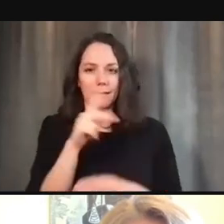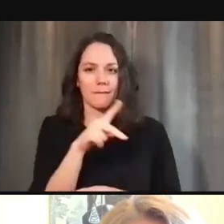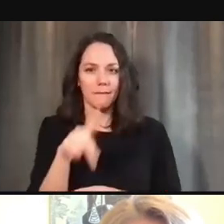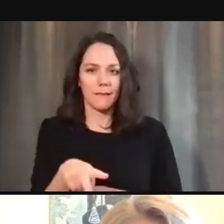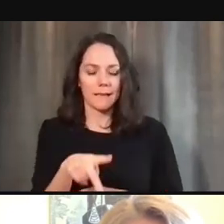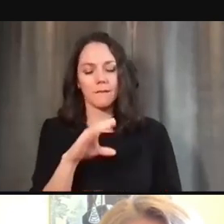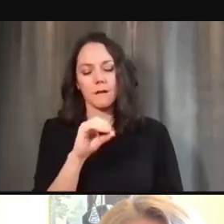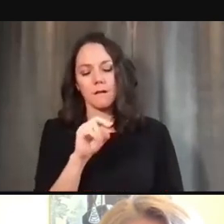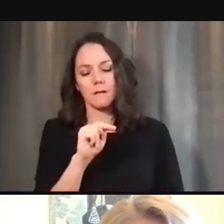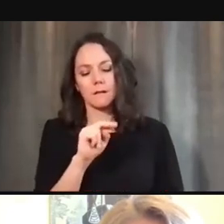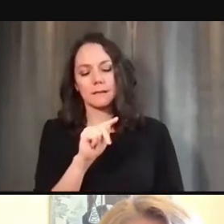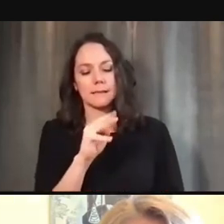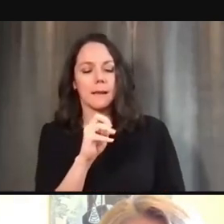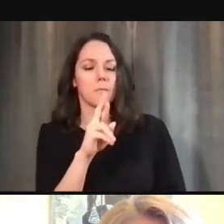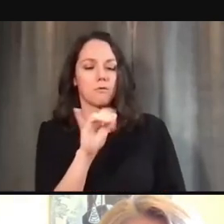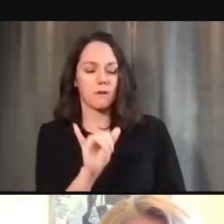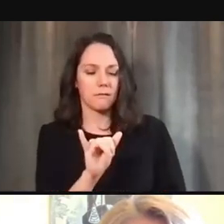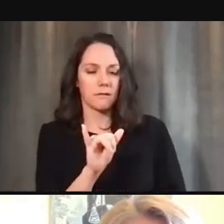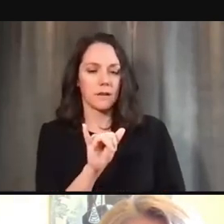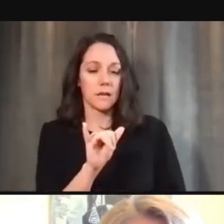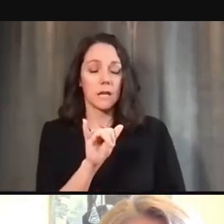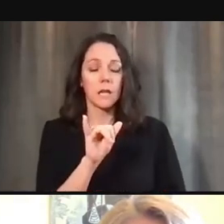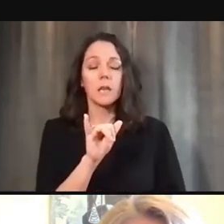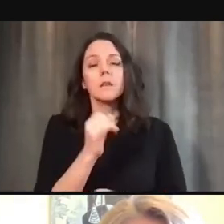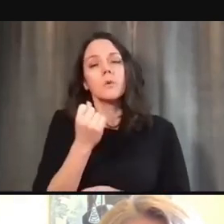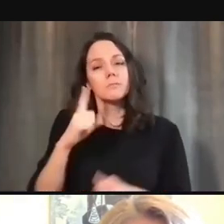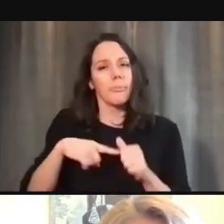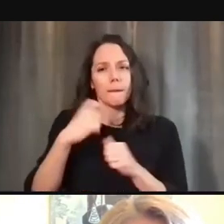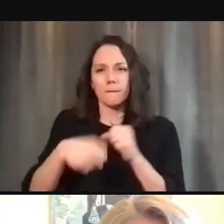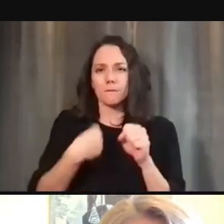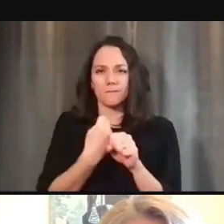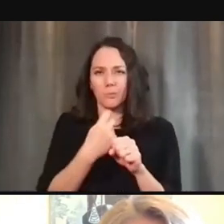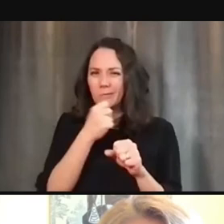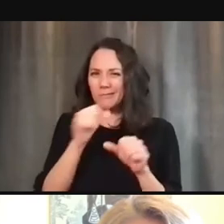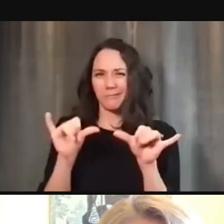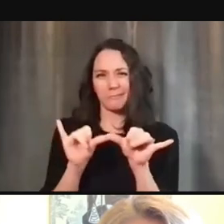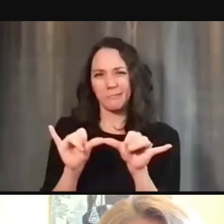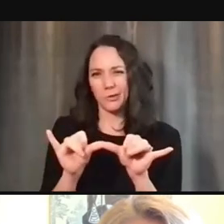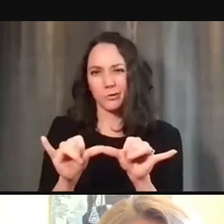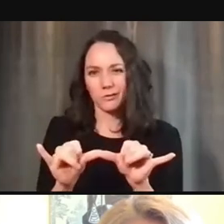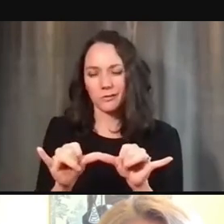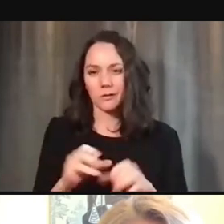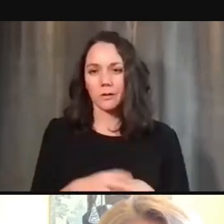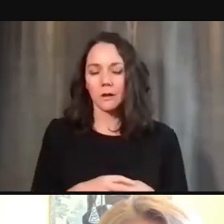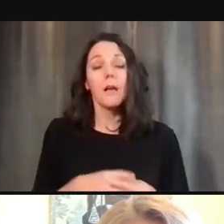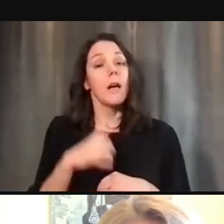It was more we didn't really measure it as solidly. I think it's Phil that's a contemporary is doing now.